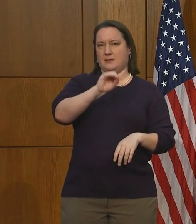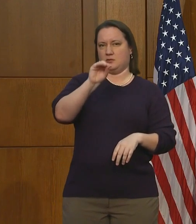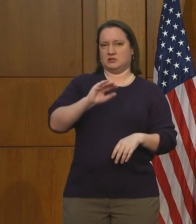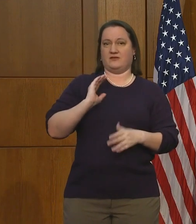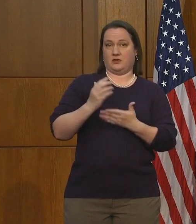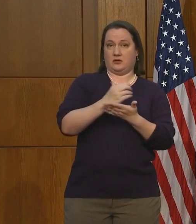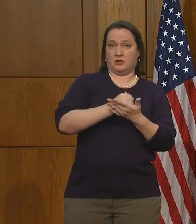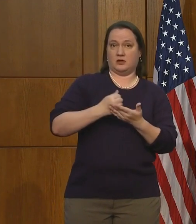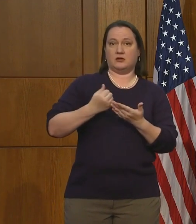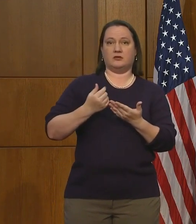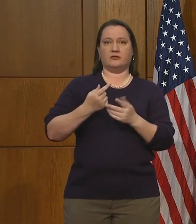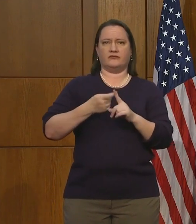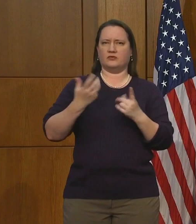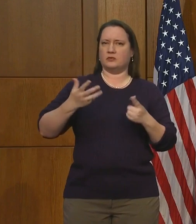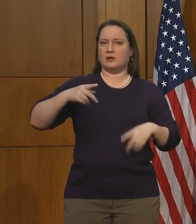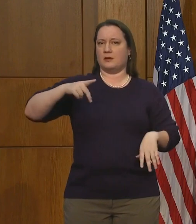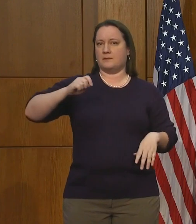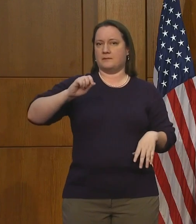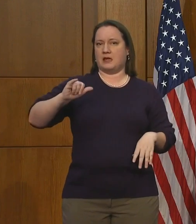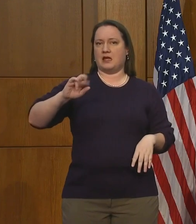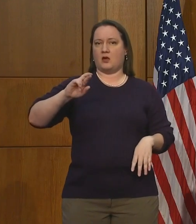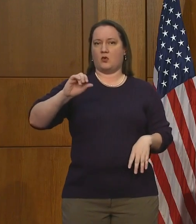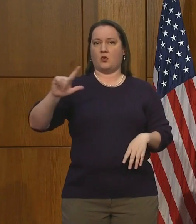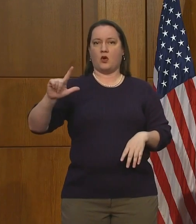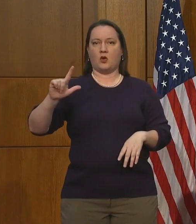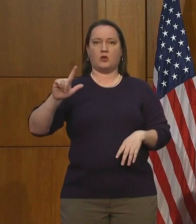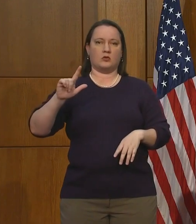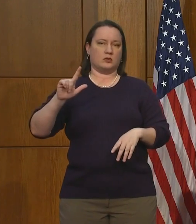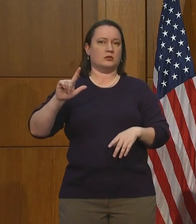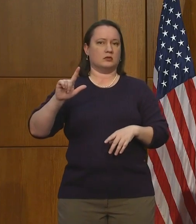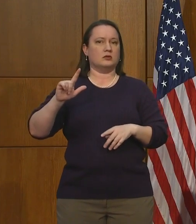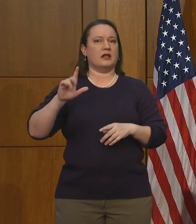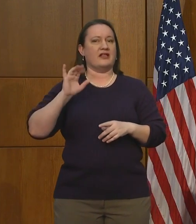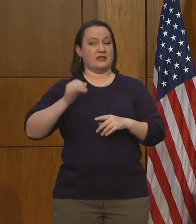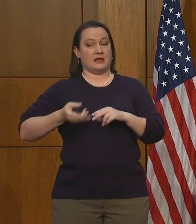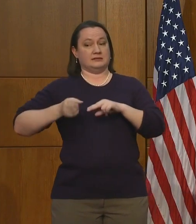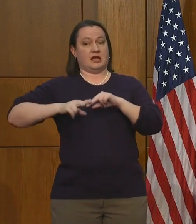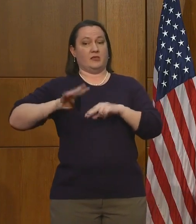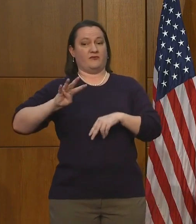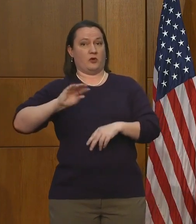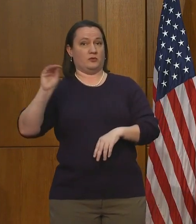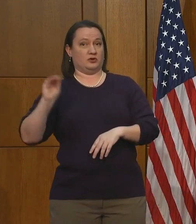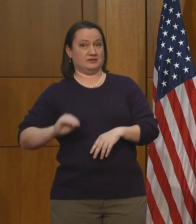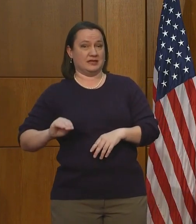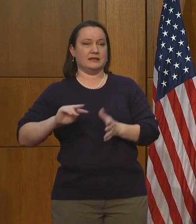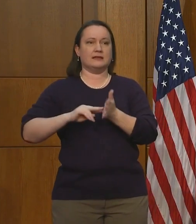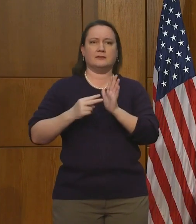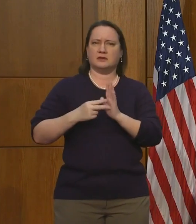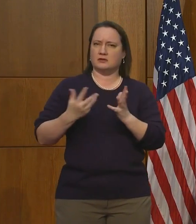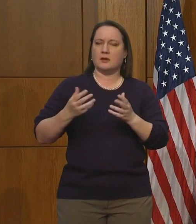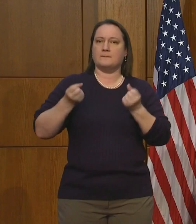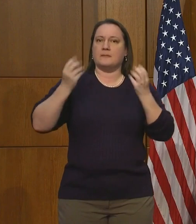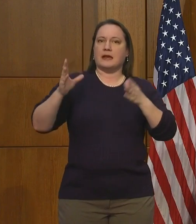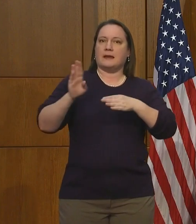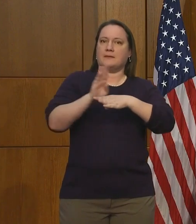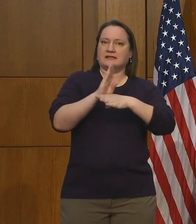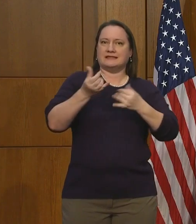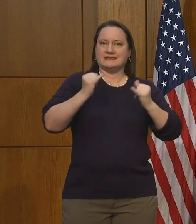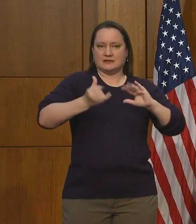APPROXIMATELY 80% OF OUR REVENUES COME FROM PAYROLL WITHHOLDING. AND THAT WAS UP